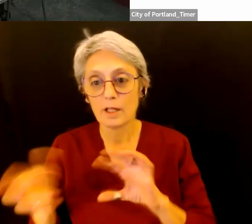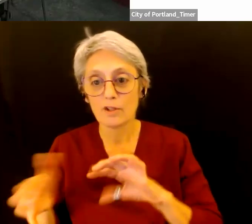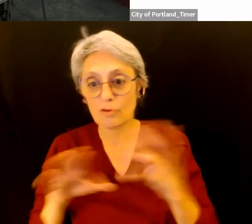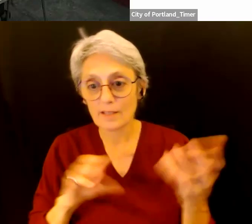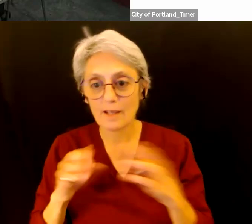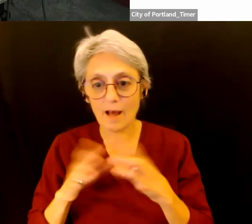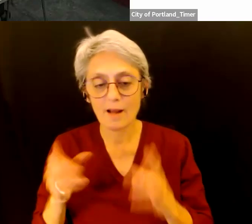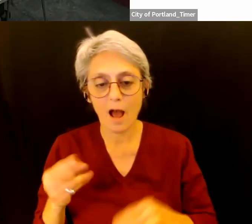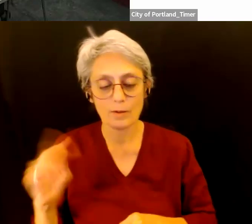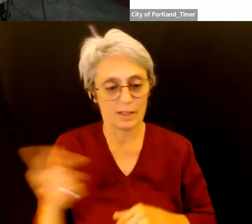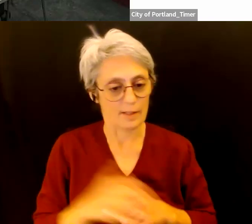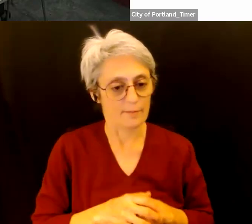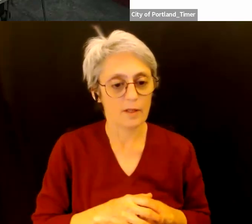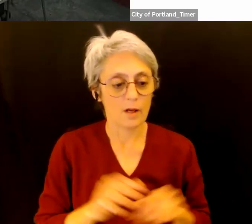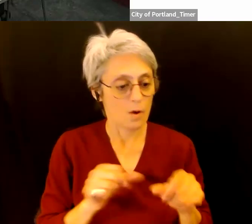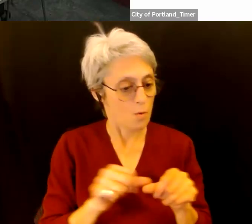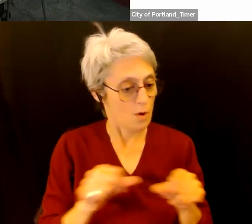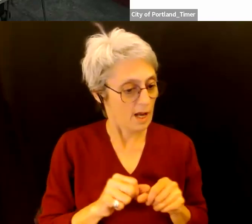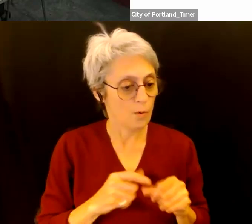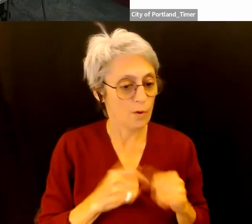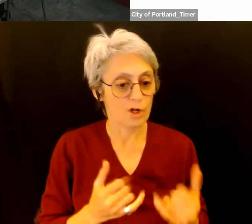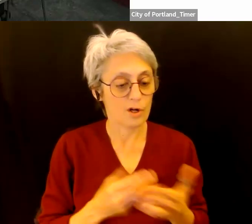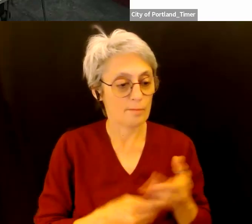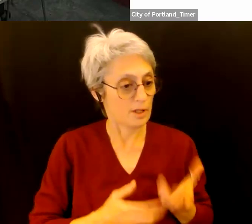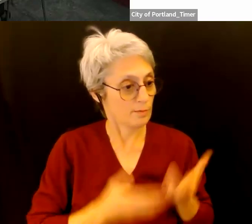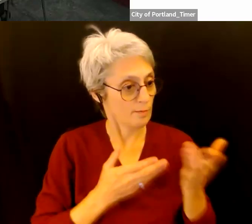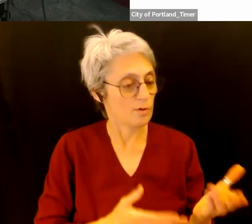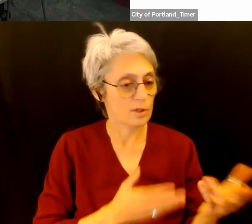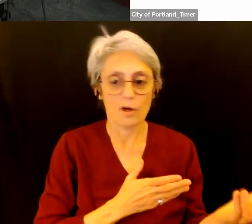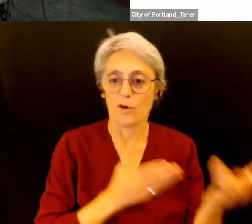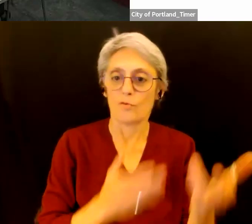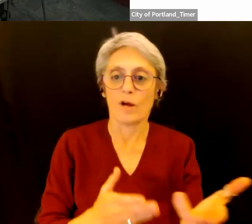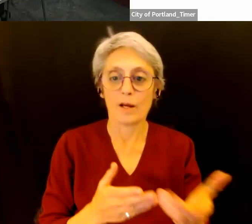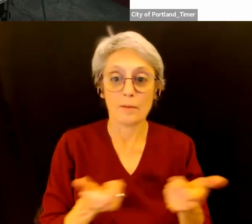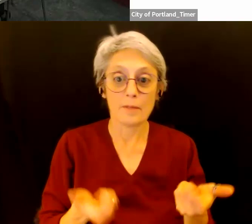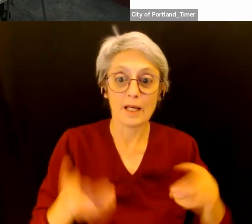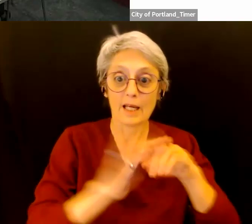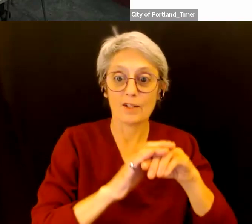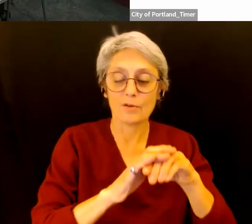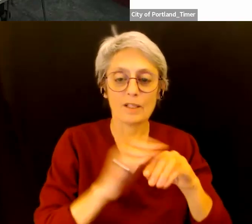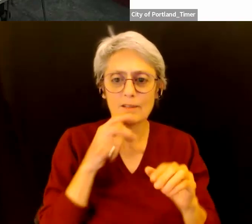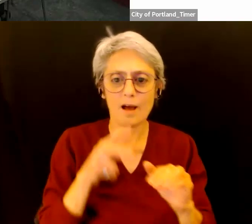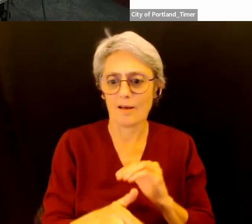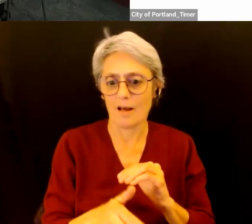An area where the current budget proposal is recommending a major increase rather than a cut as the Portland Business Bureau.